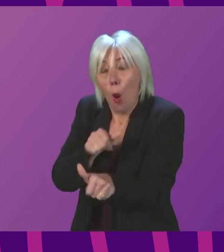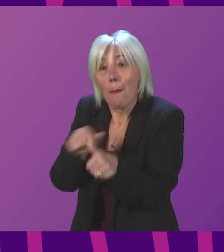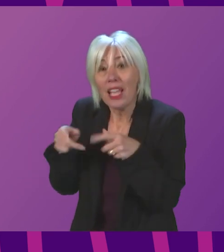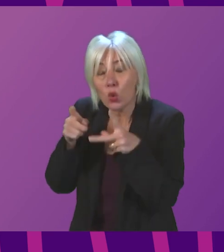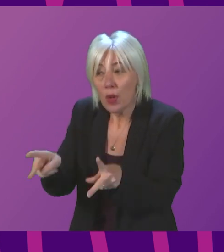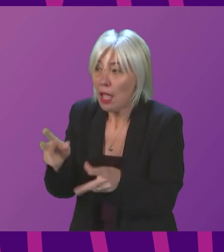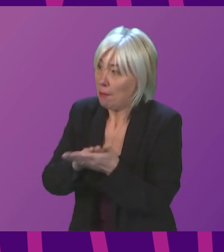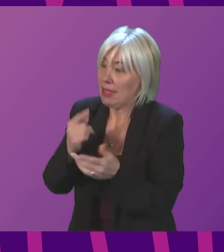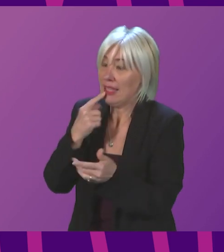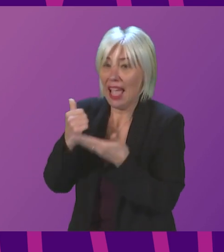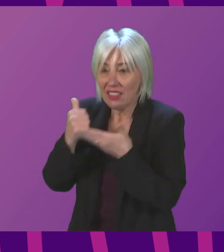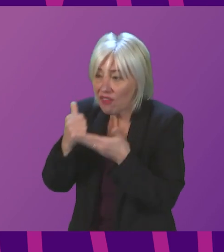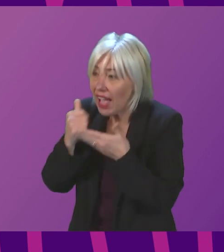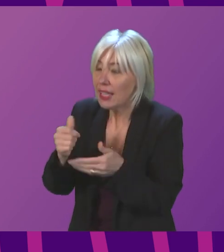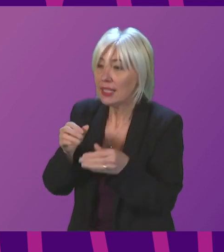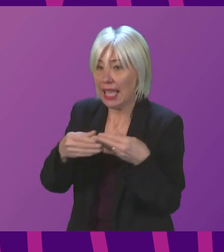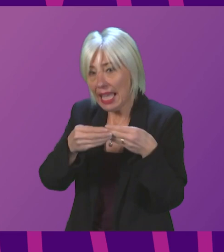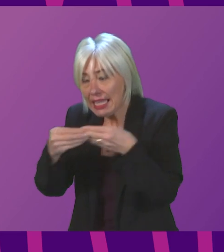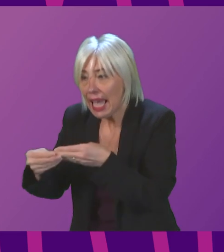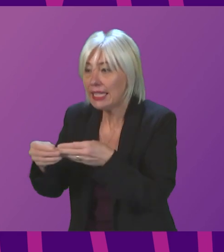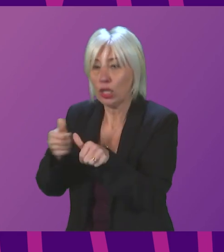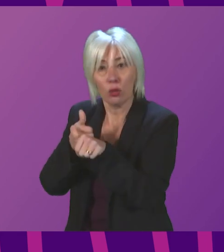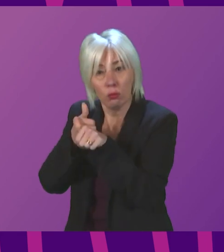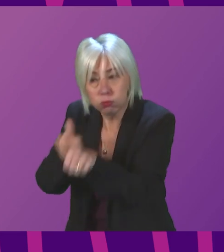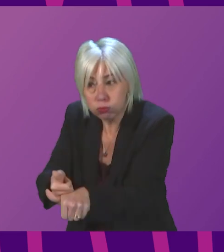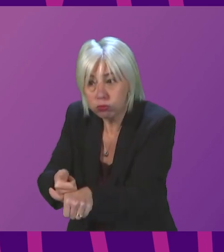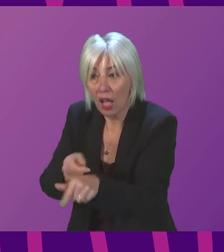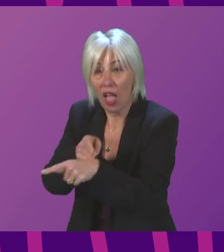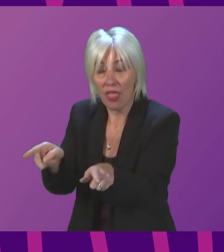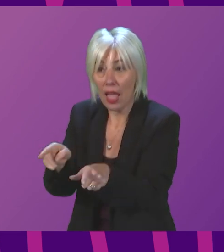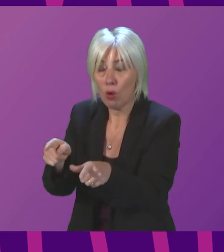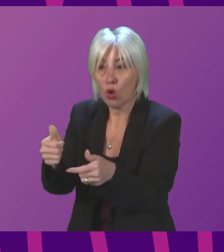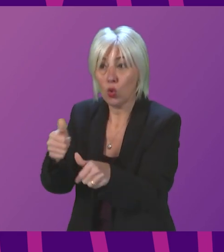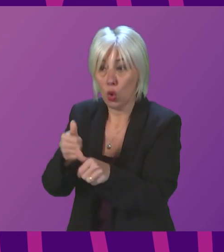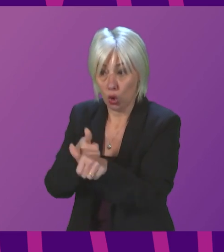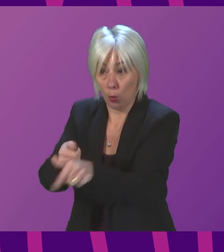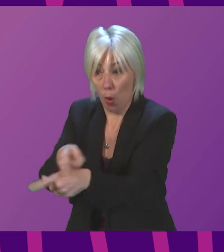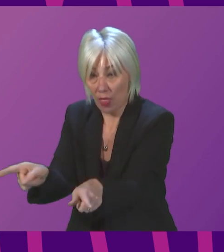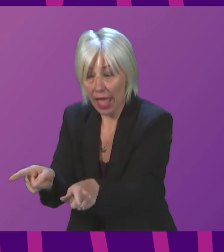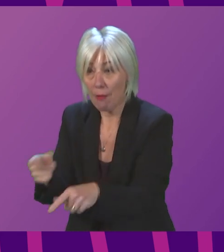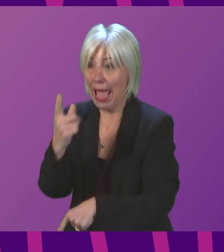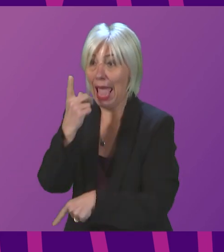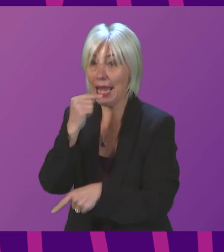the advice, information and guidance that will support and enable them to make positive,